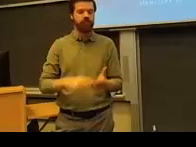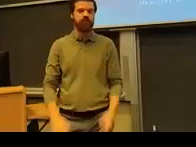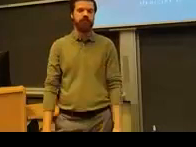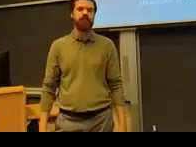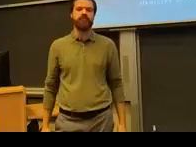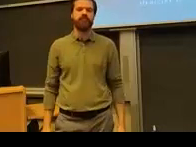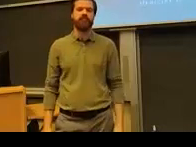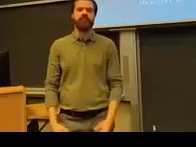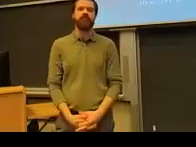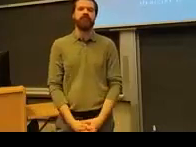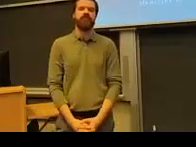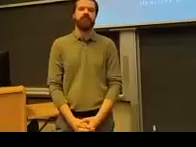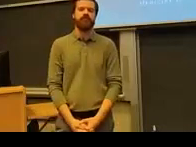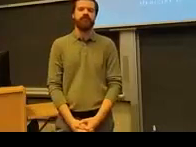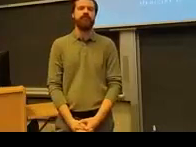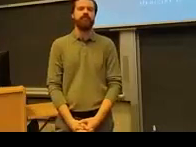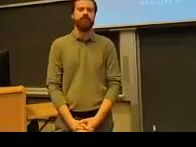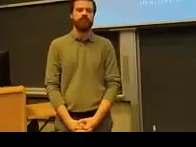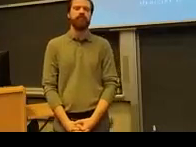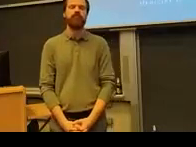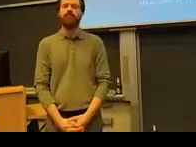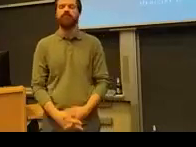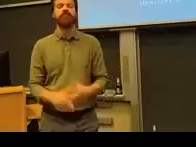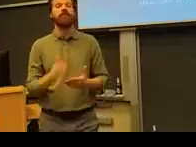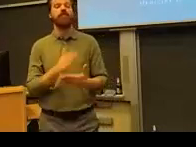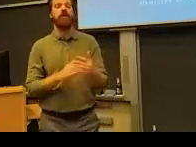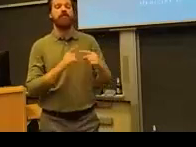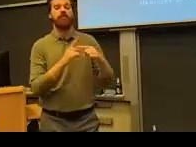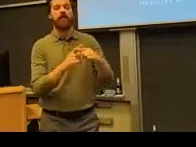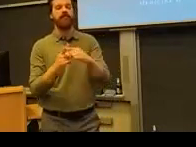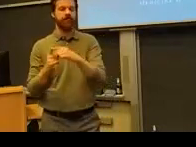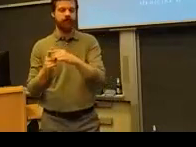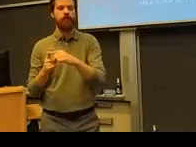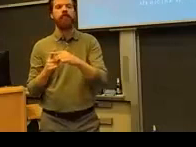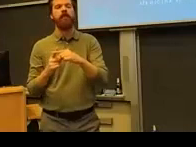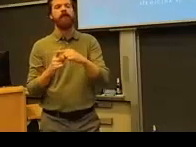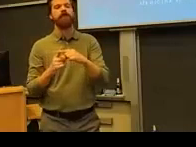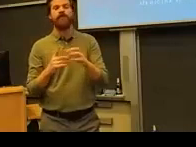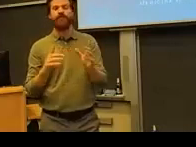things that uh some posit positives that I've noticed are uh just a great collaboration of